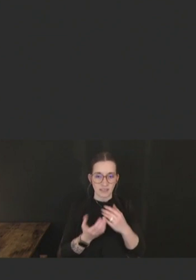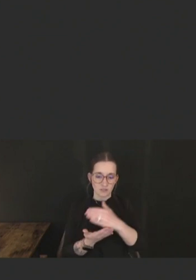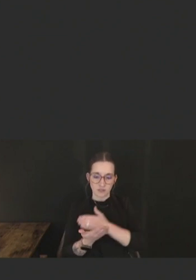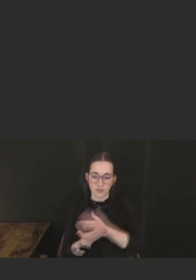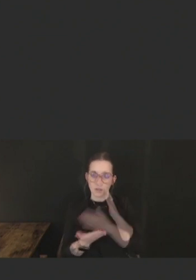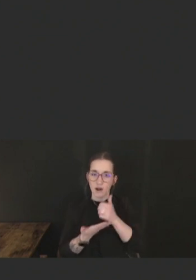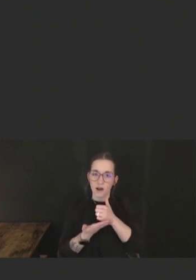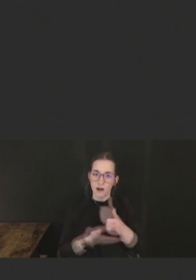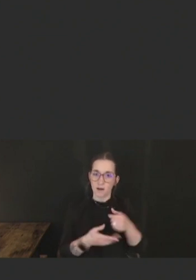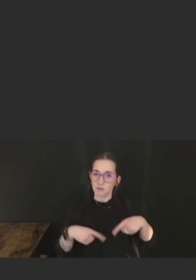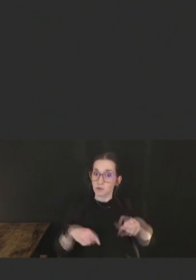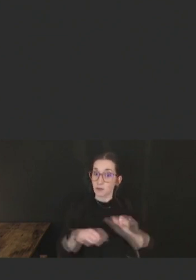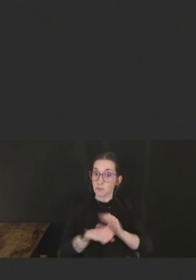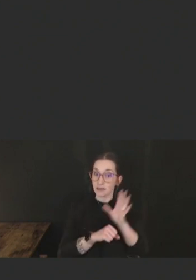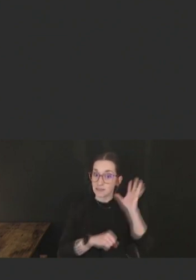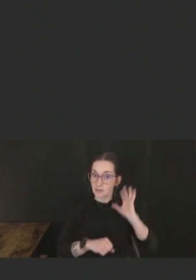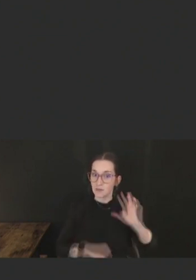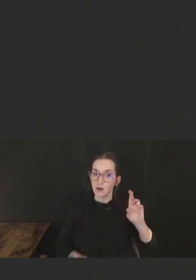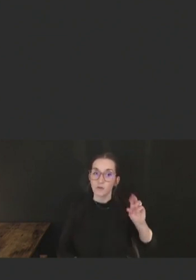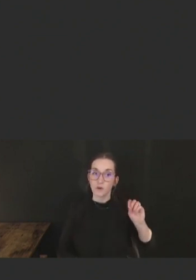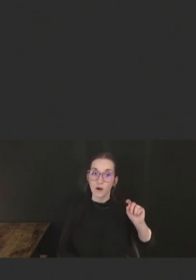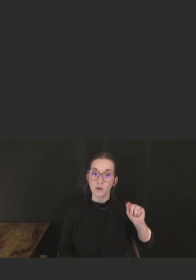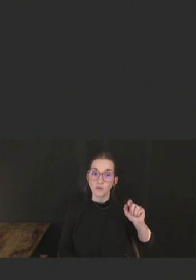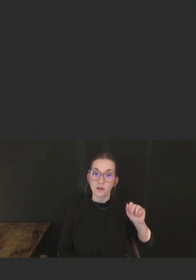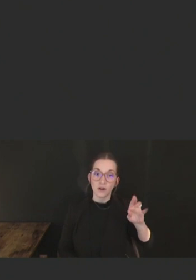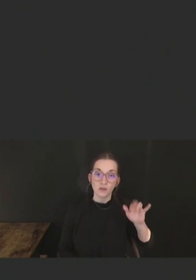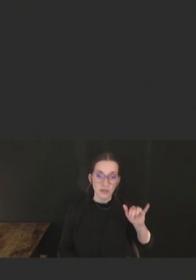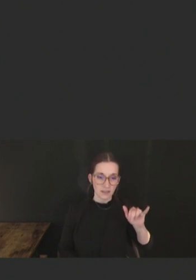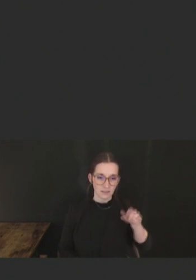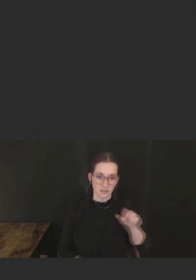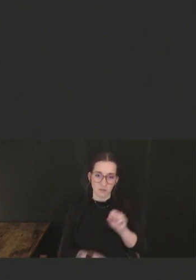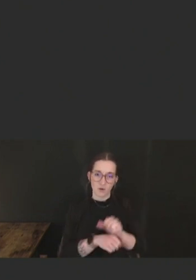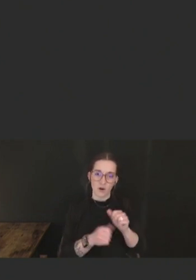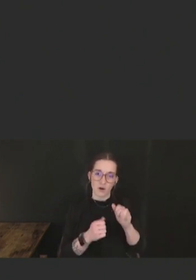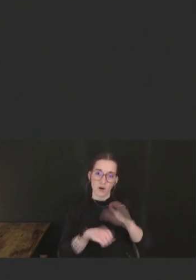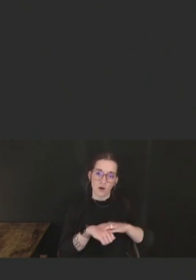This includes Rotary, who has worked on polio efforts since 1979.